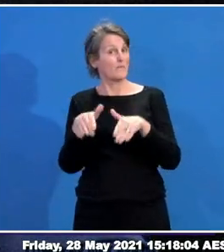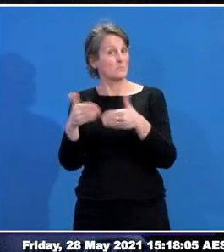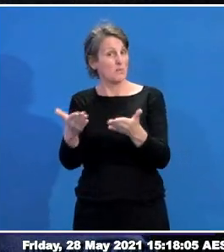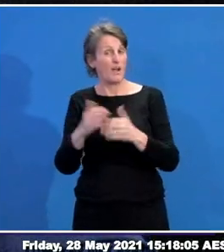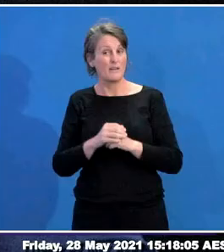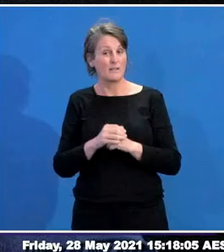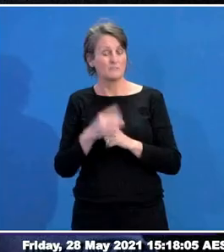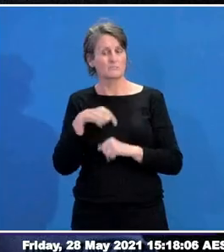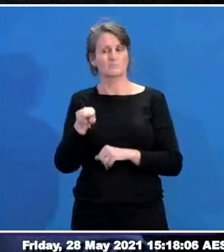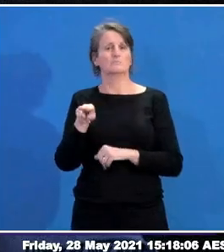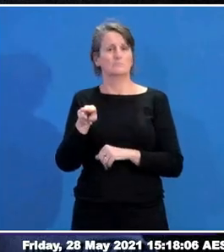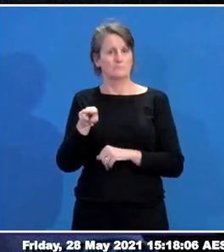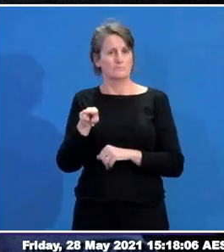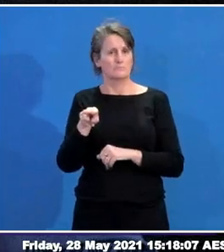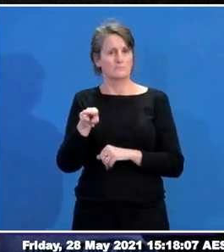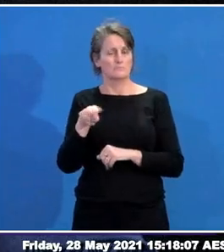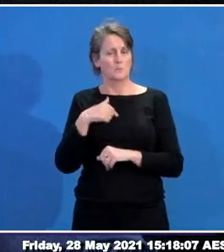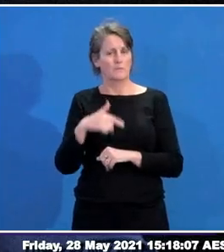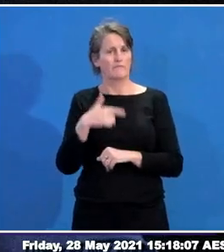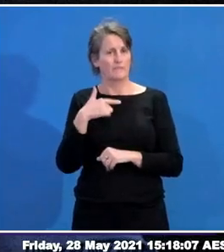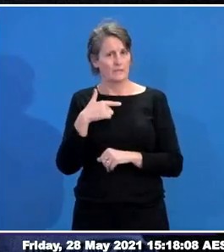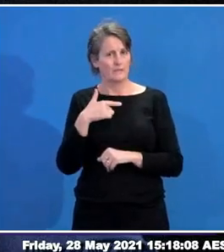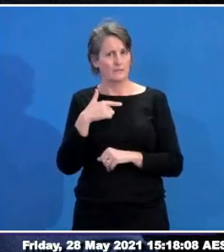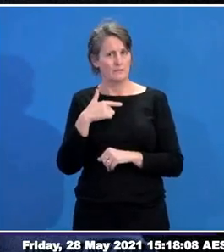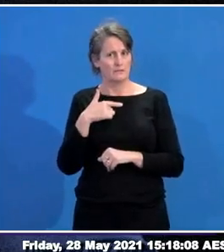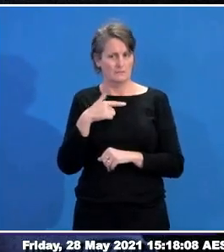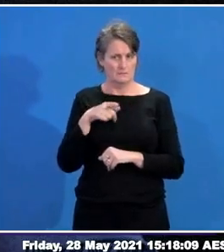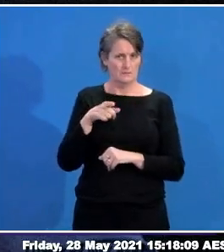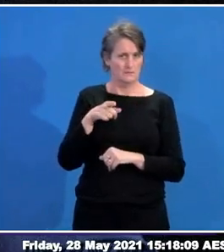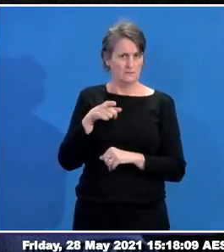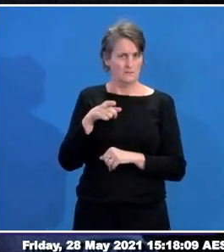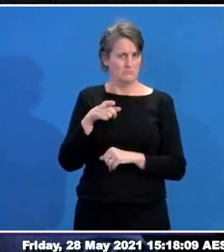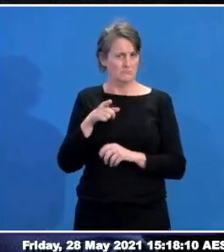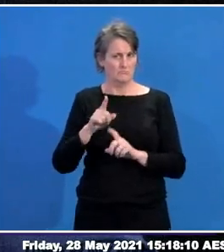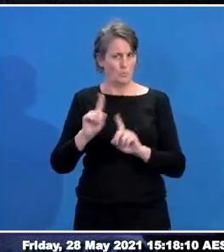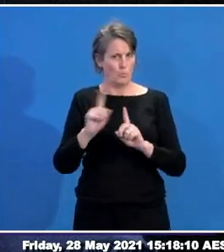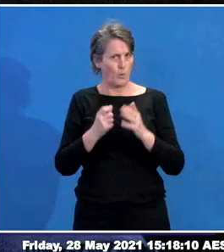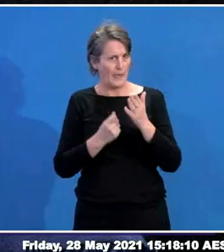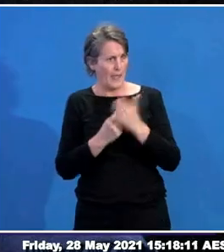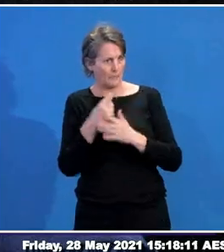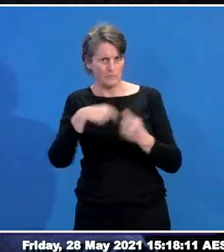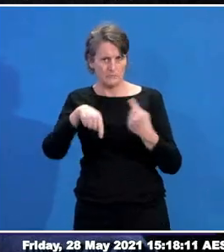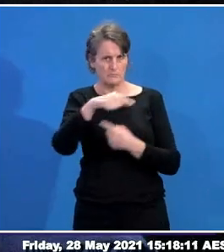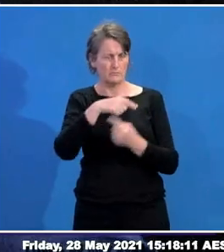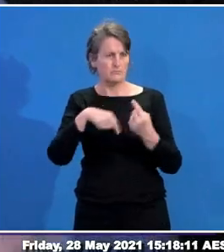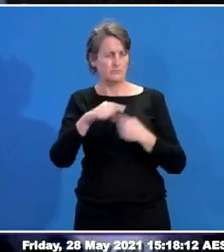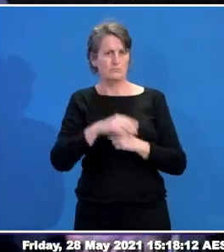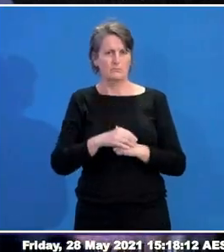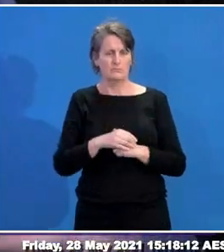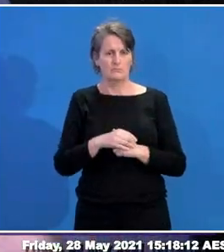cause us to question whether or not the ideal circumstance was to reinstate what